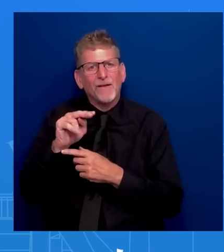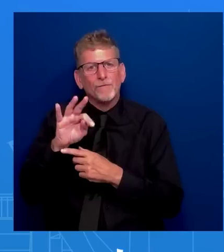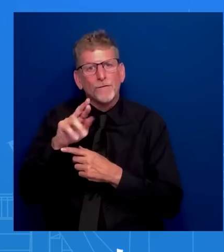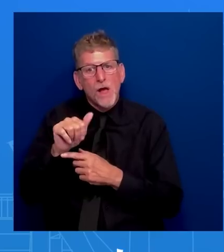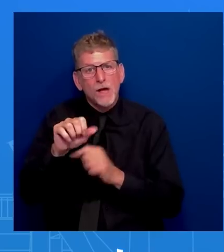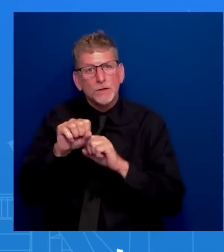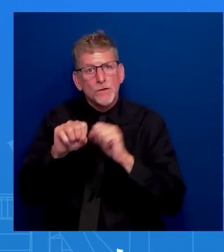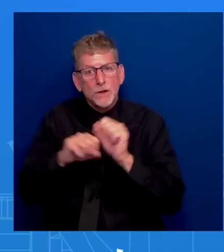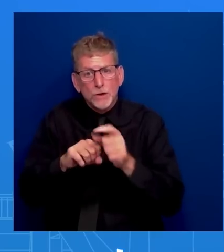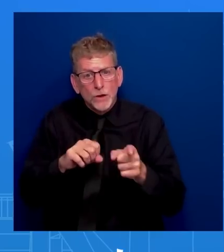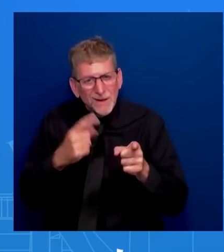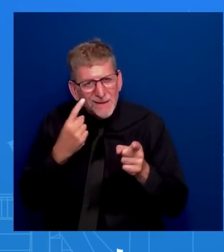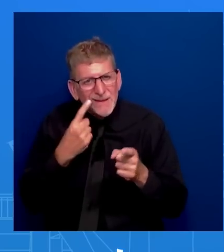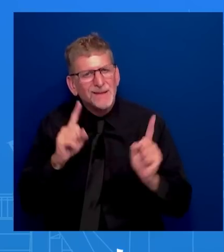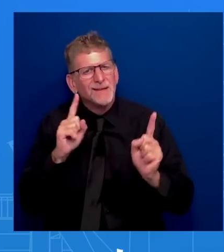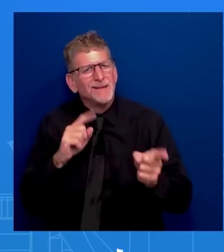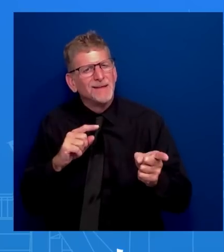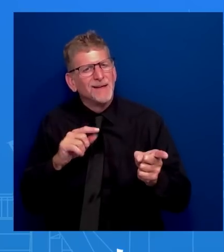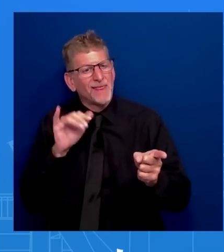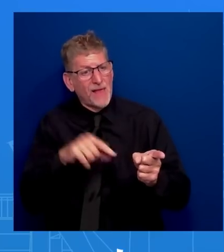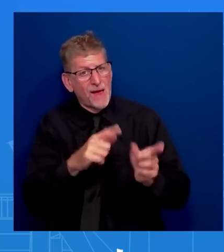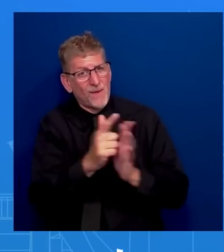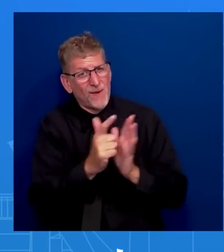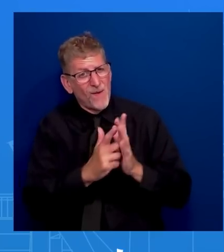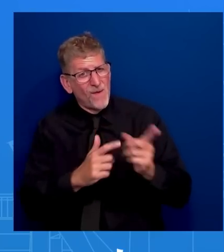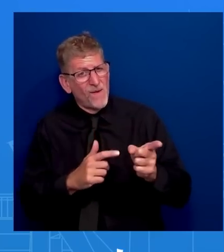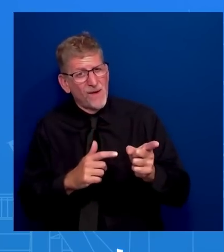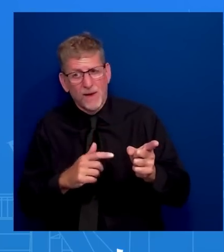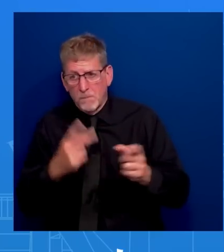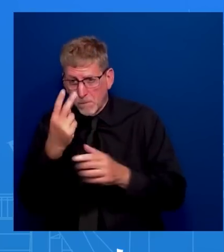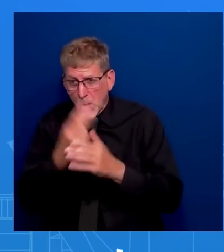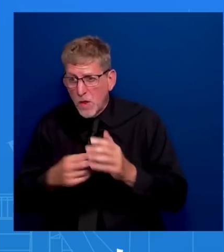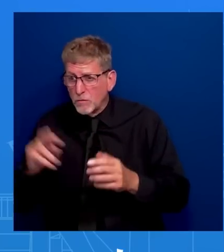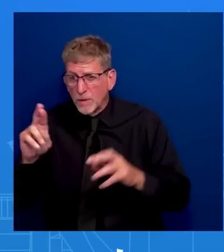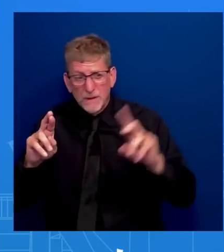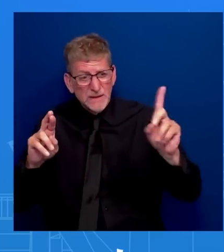Republicans and Democrats together. That was because of this President's leadership